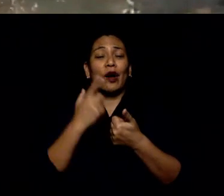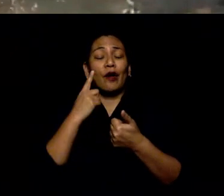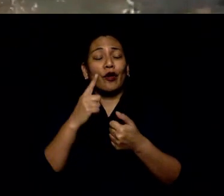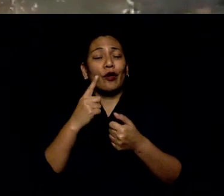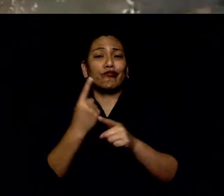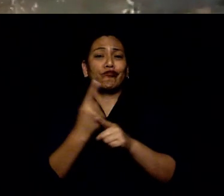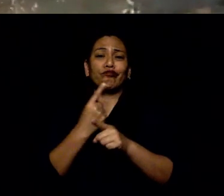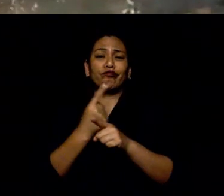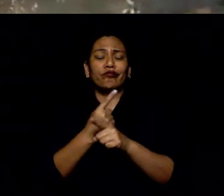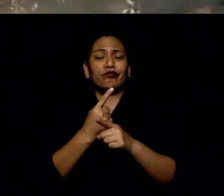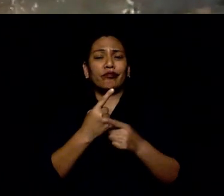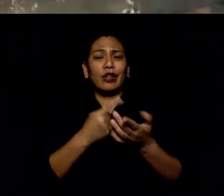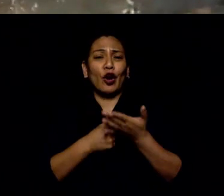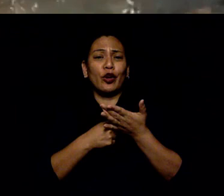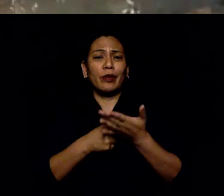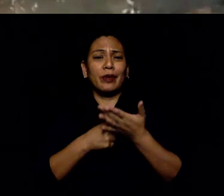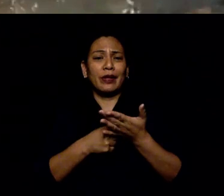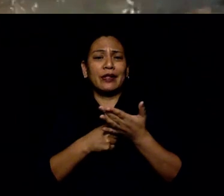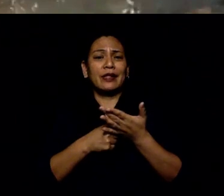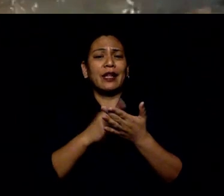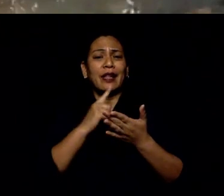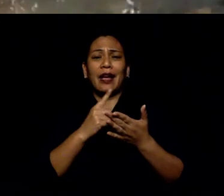on the take people so far and